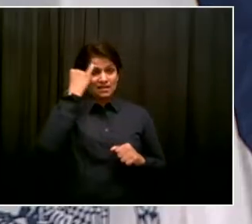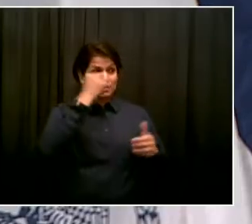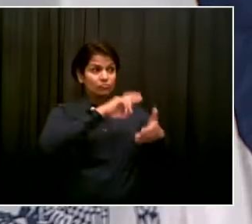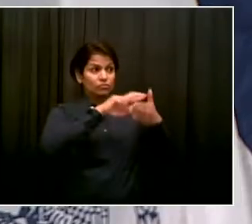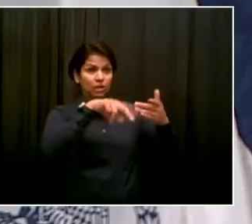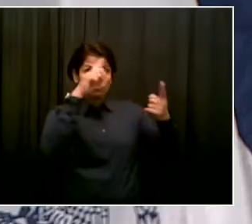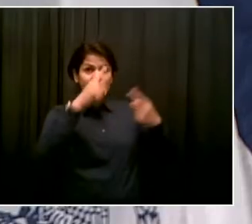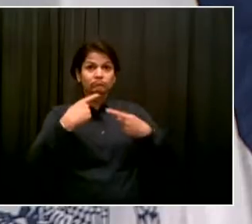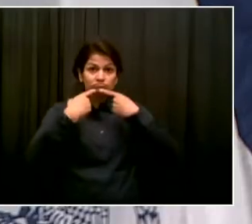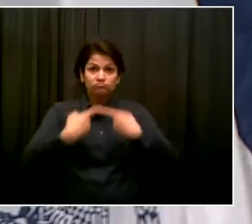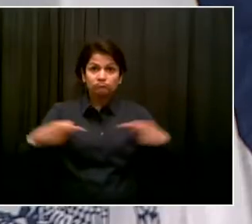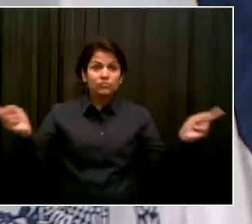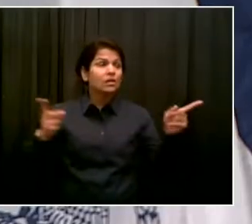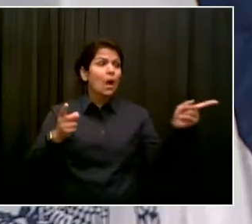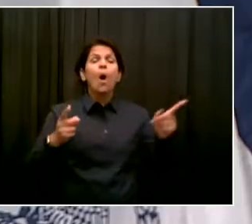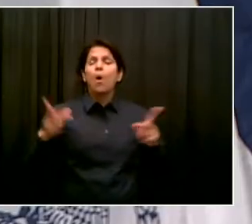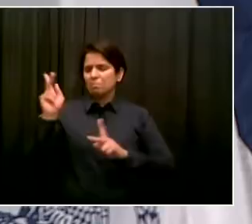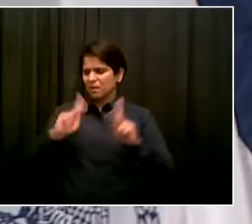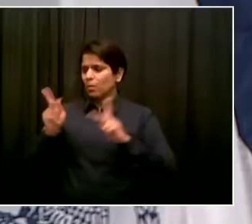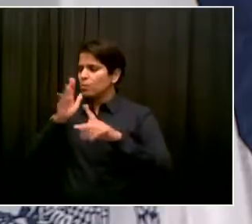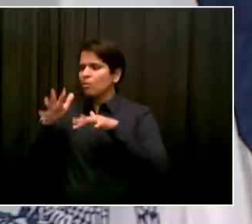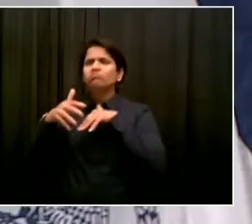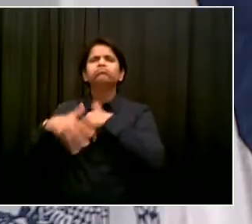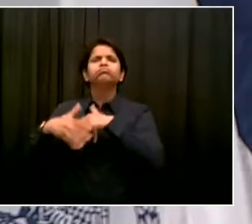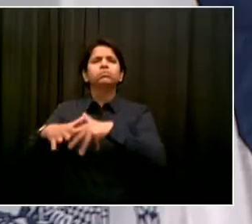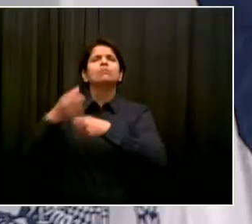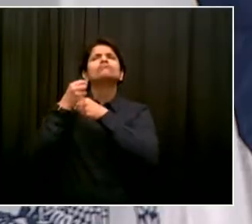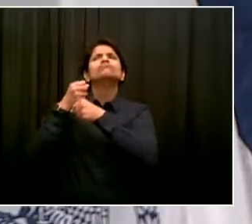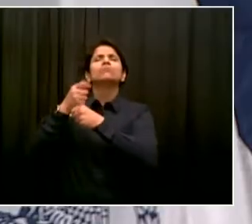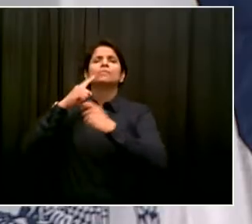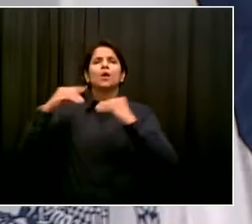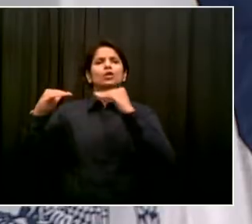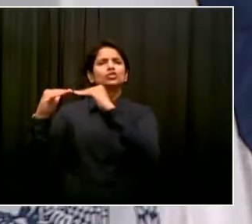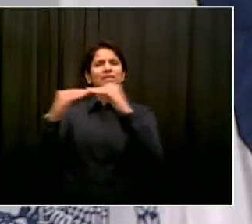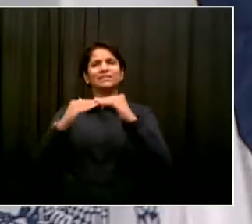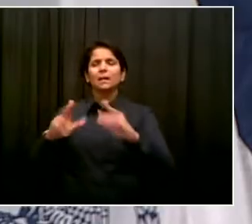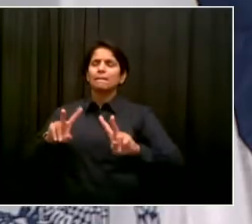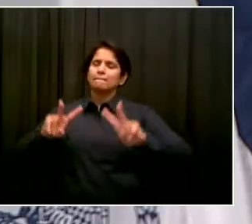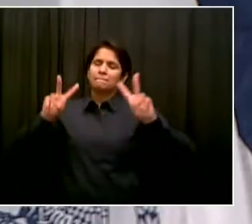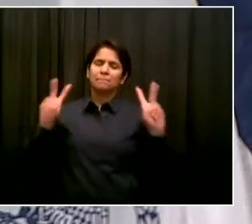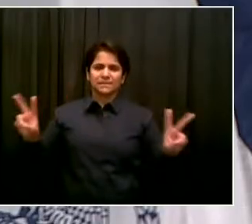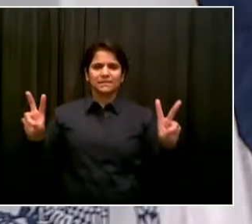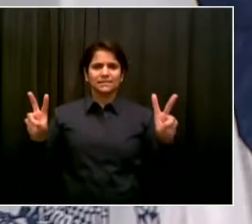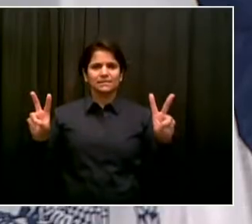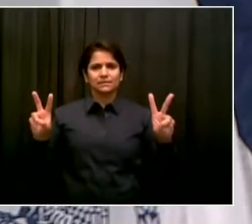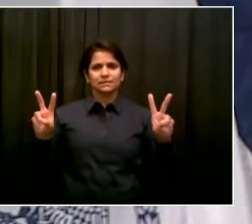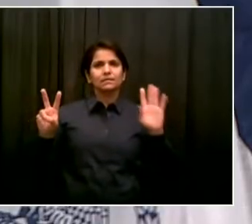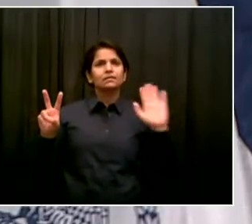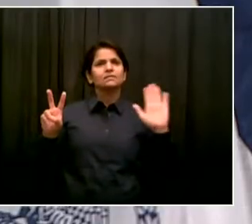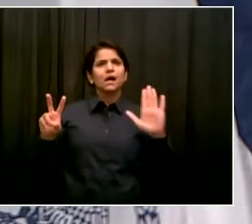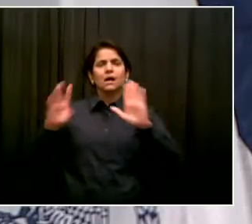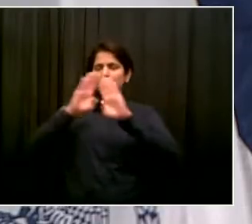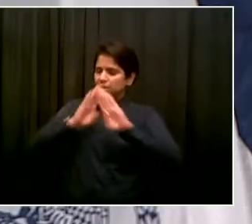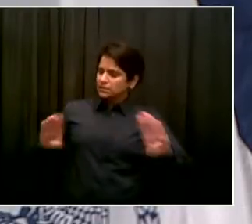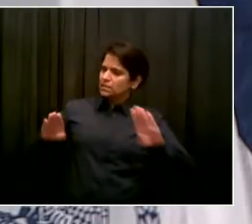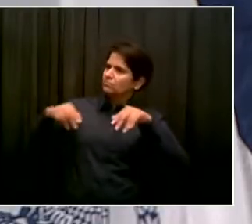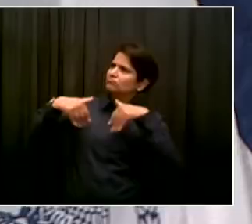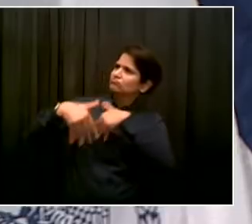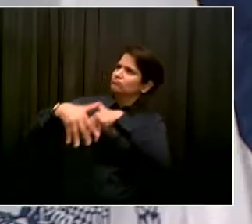COME O UTTO IN ANY WAY EXPRESS THEMSELVES, THAT THEY REALIZE THE POWER OF PEACEFUL PROTEST